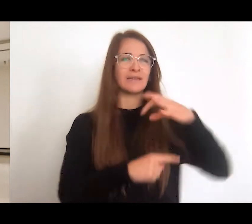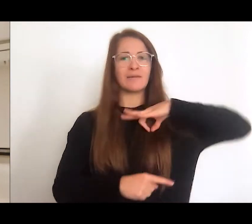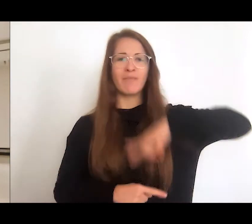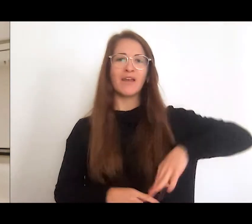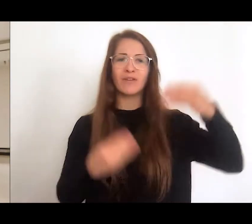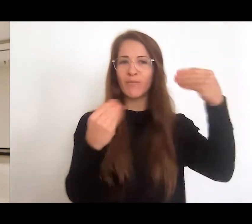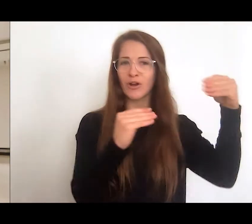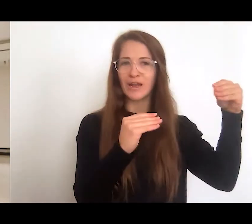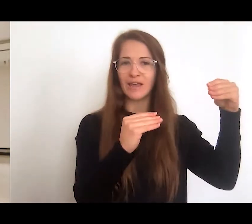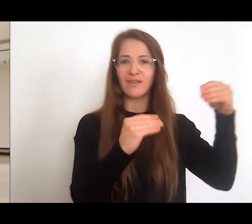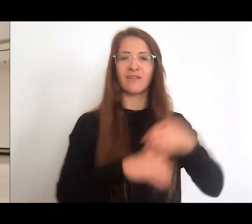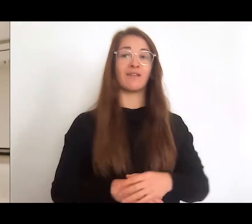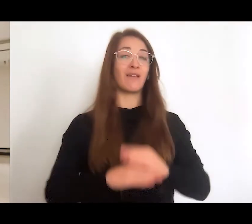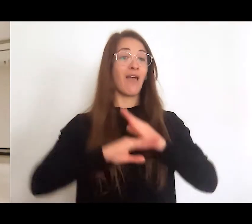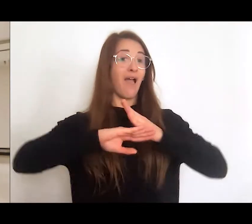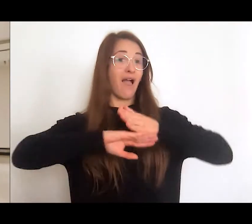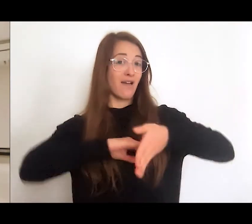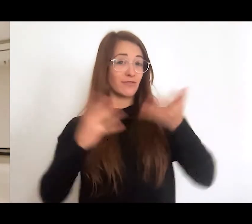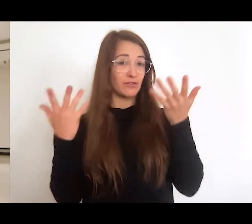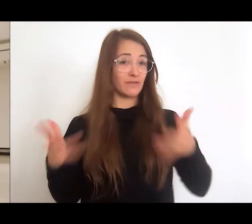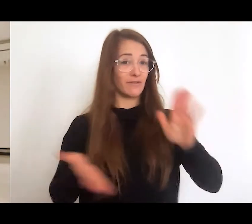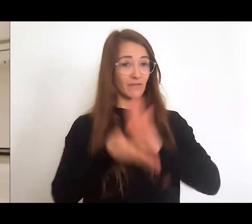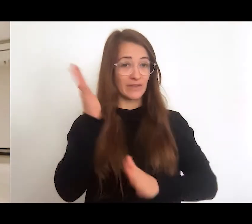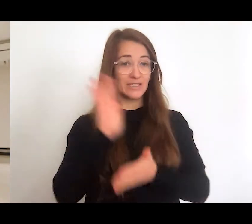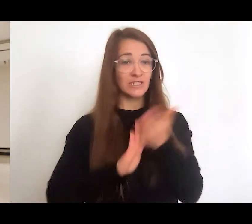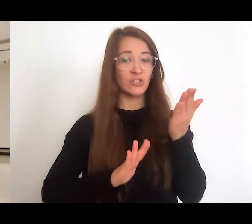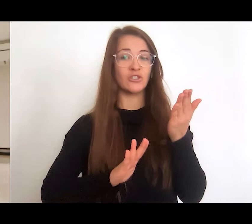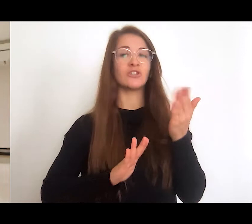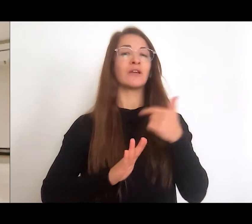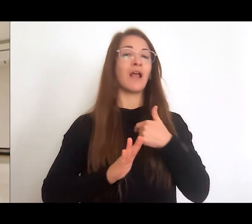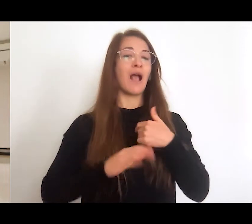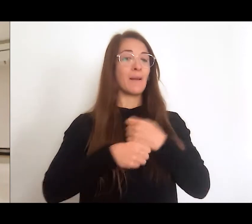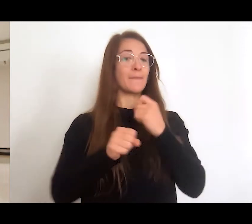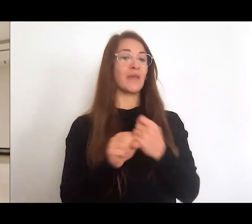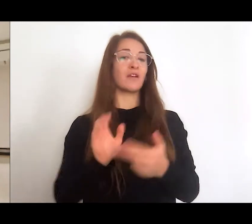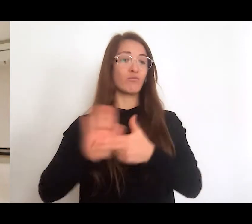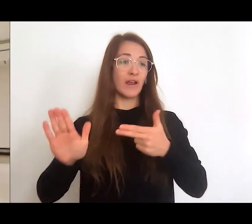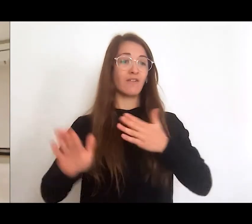AND AFTER I DID THAT, I ENDED UP